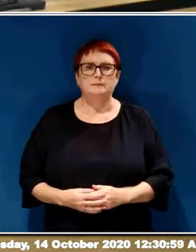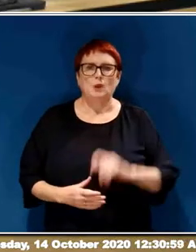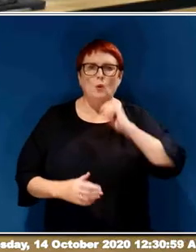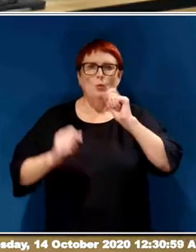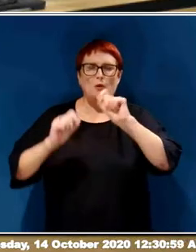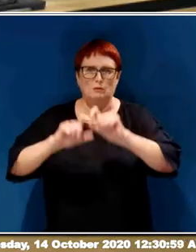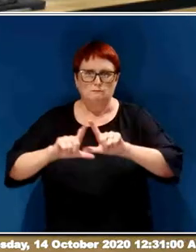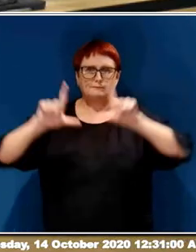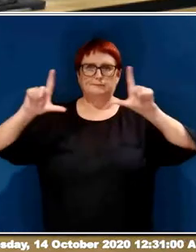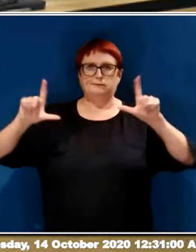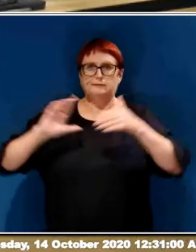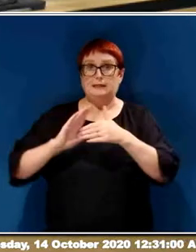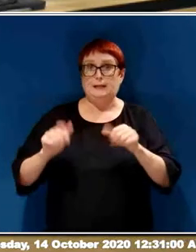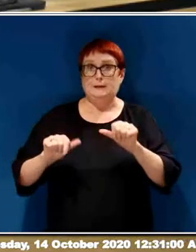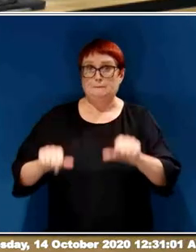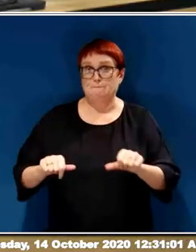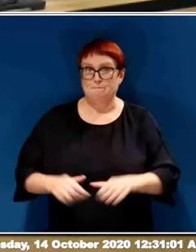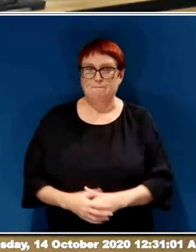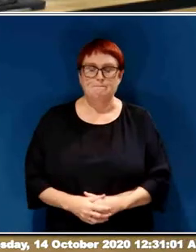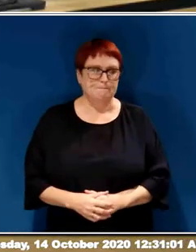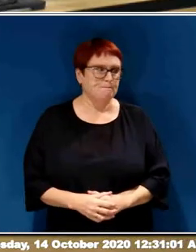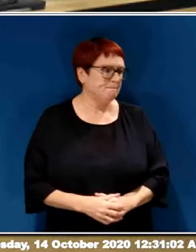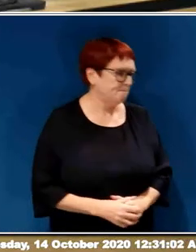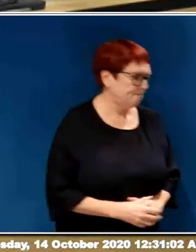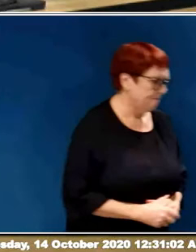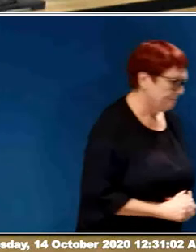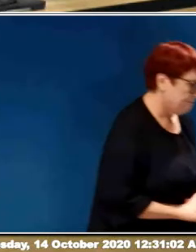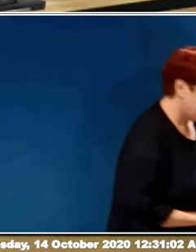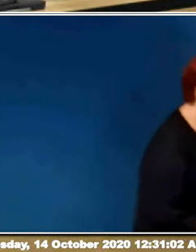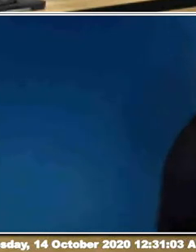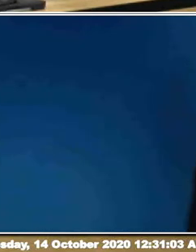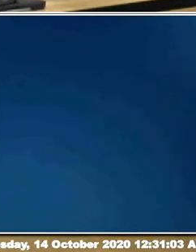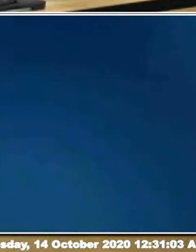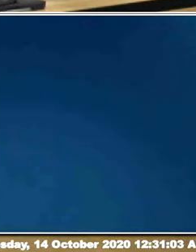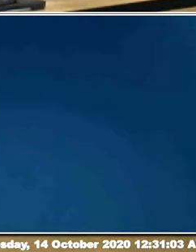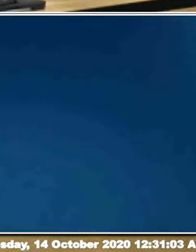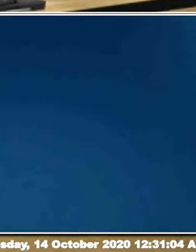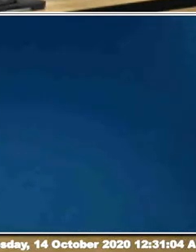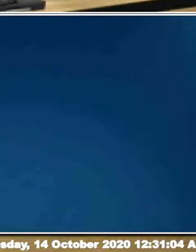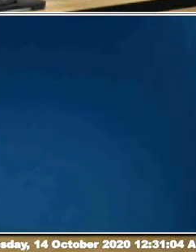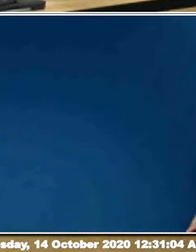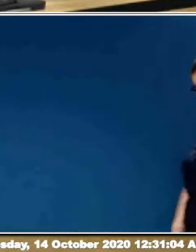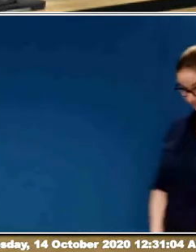And if we could go a little closer on the triangle.